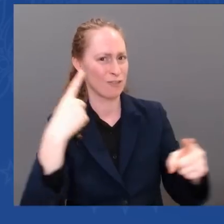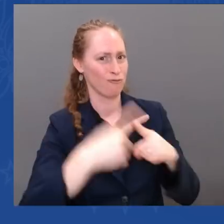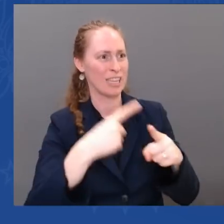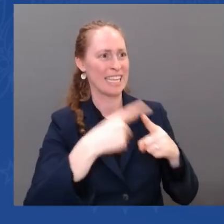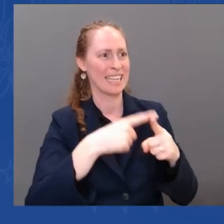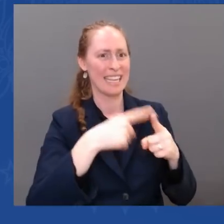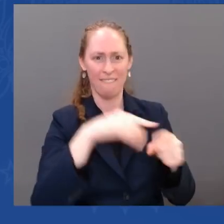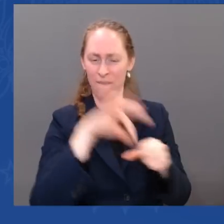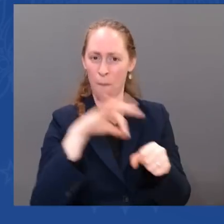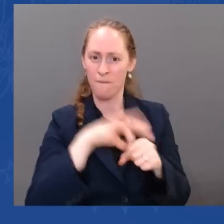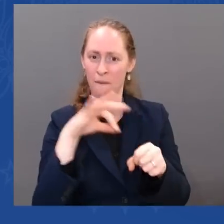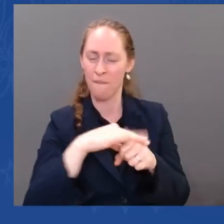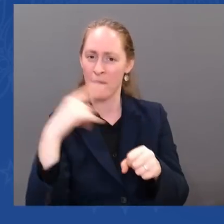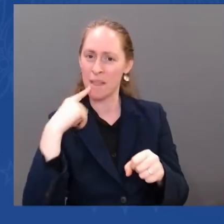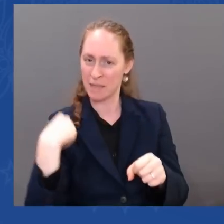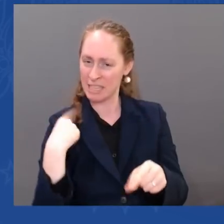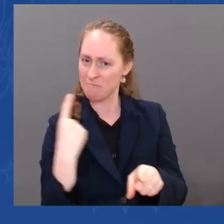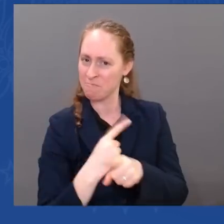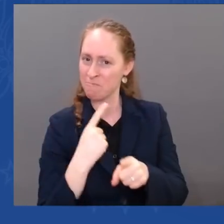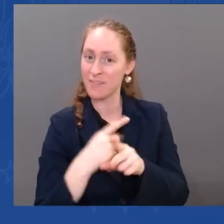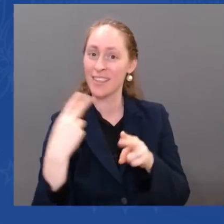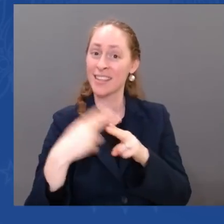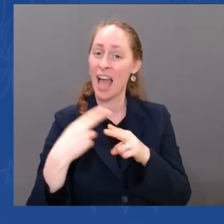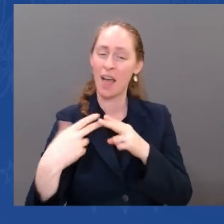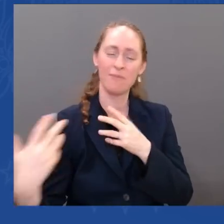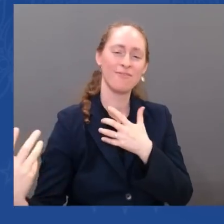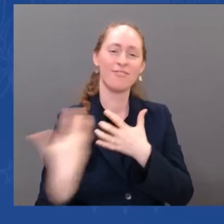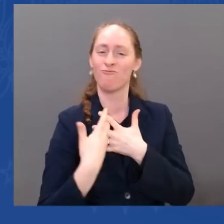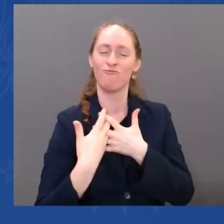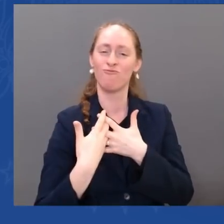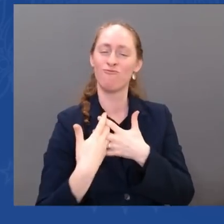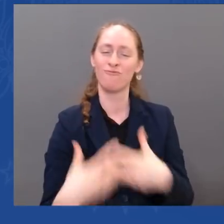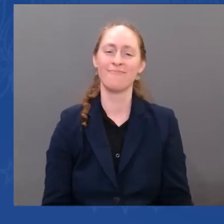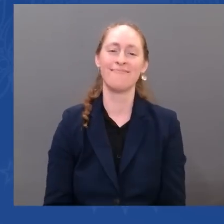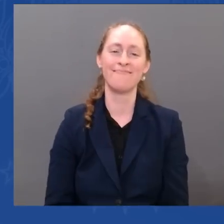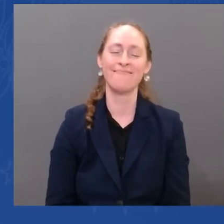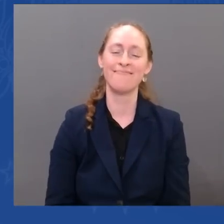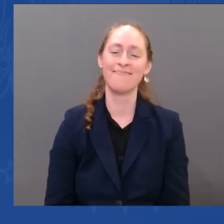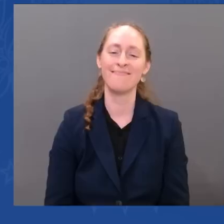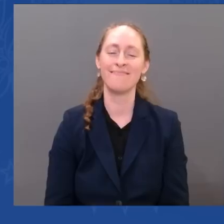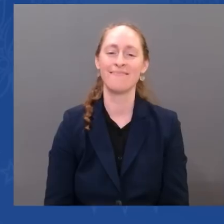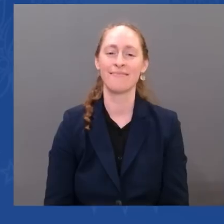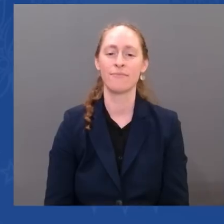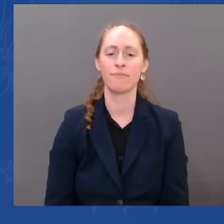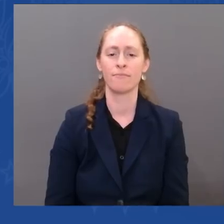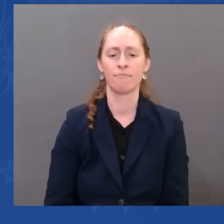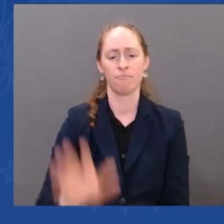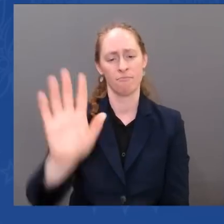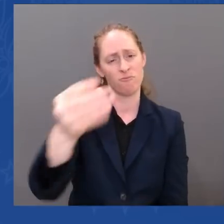But the truth is, I've been blessed with lifelong friendships and political mentors in the Greek American community.